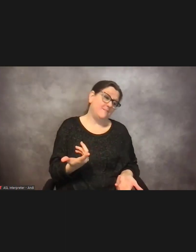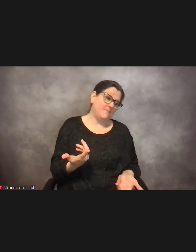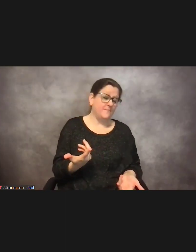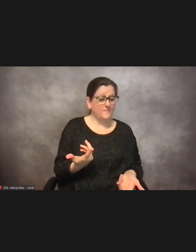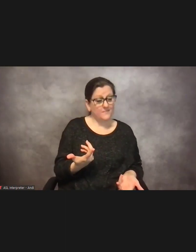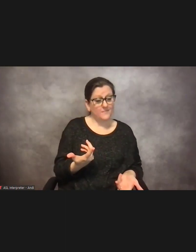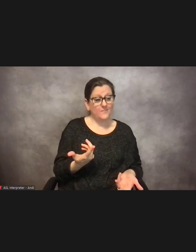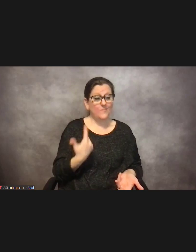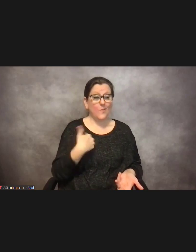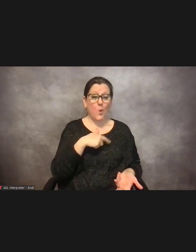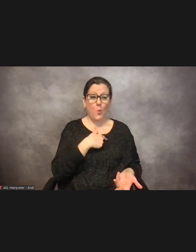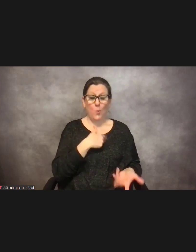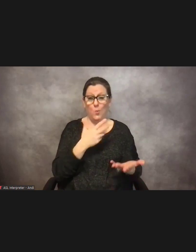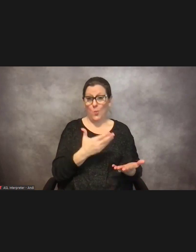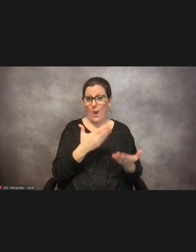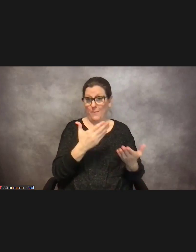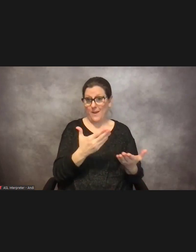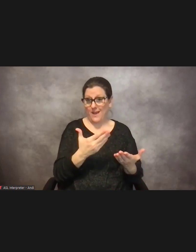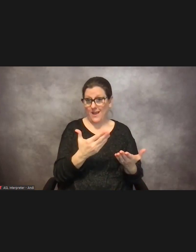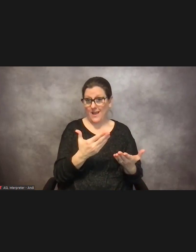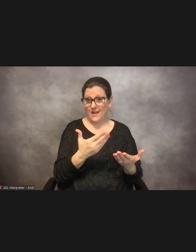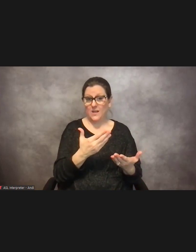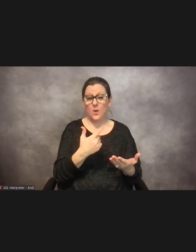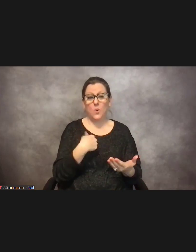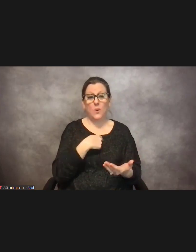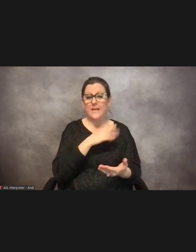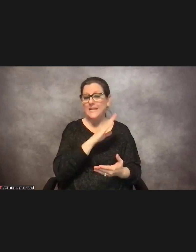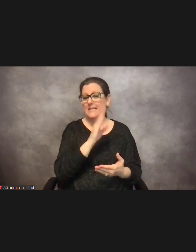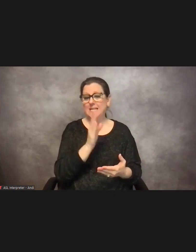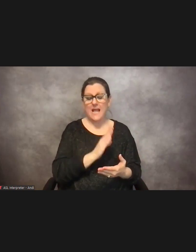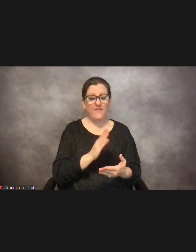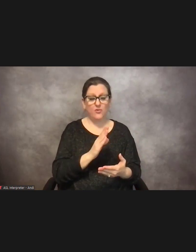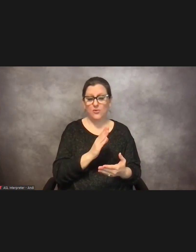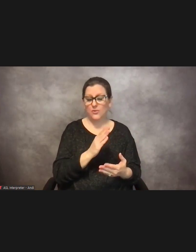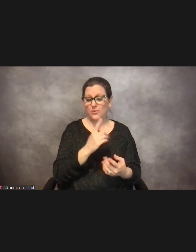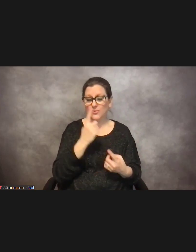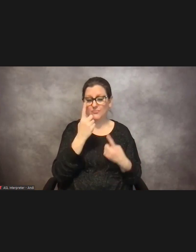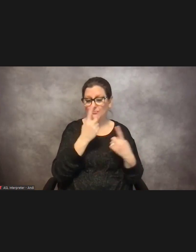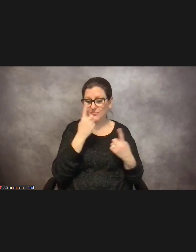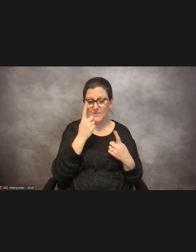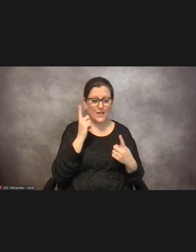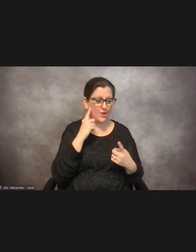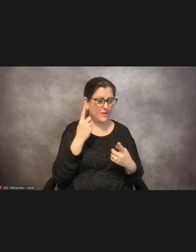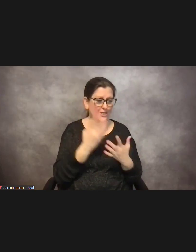Um, what we would say to that is that we never consider a hearing